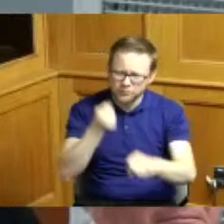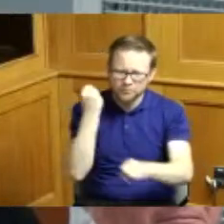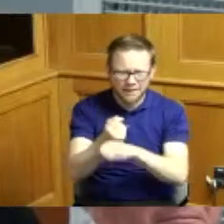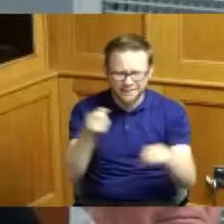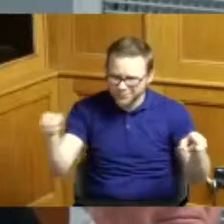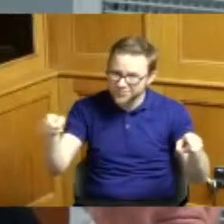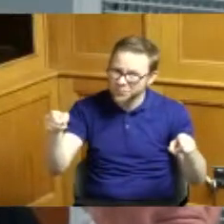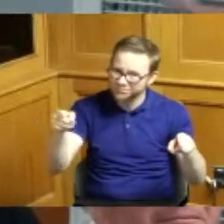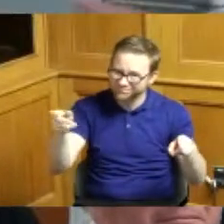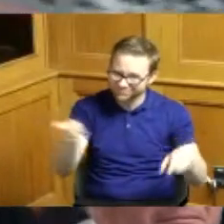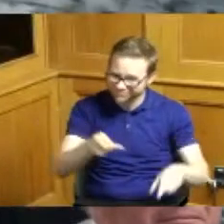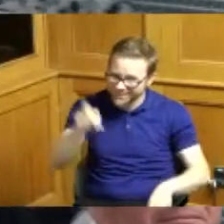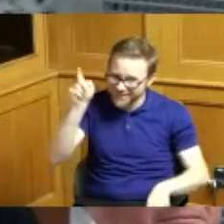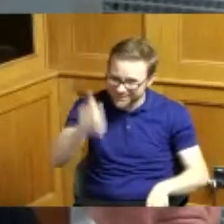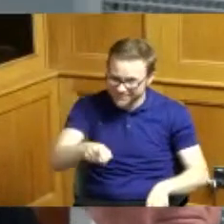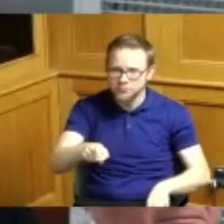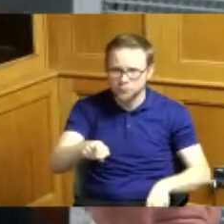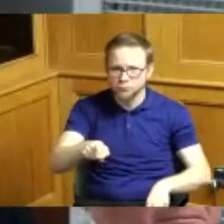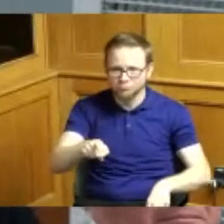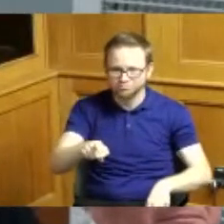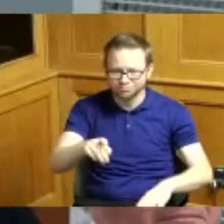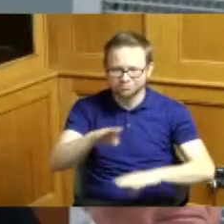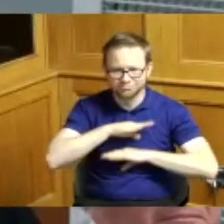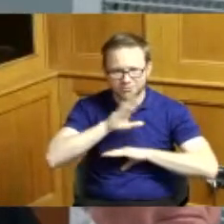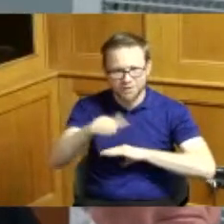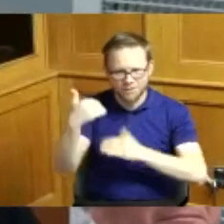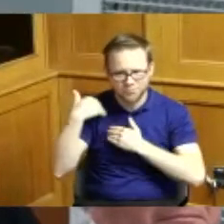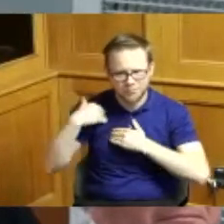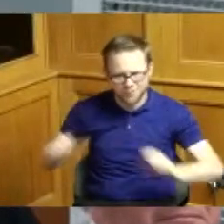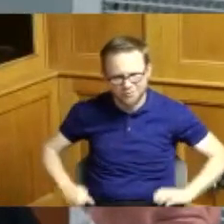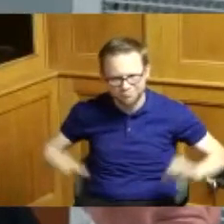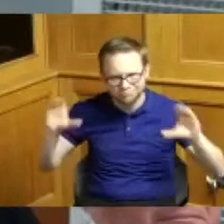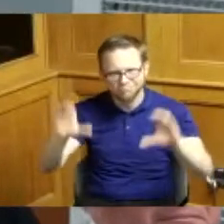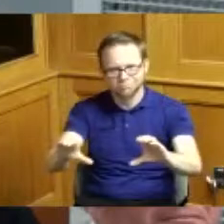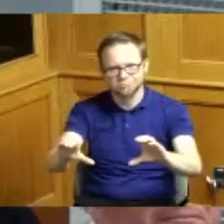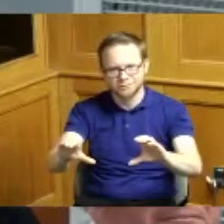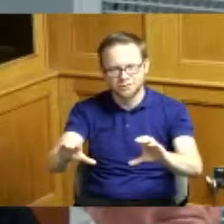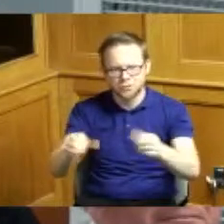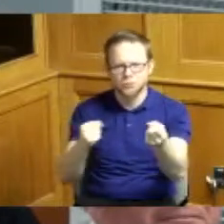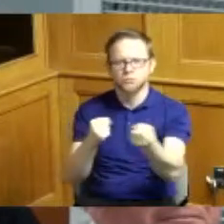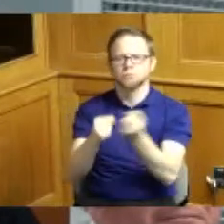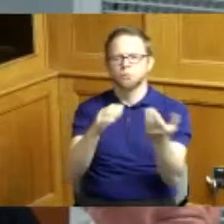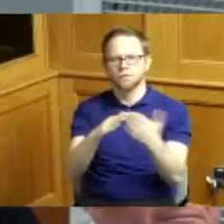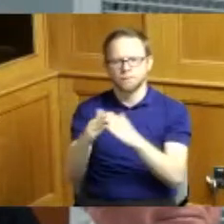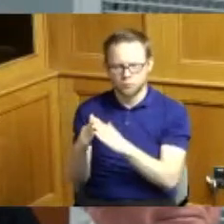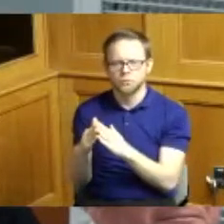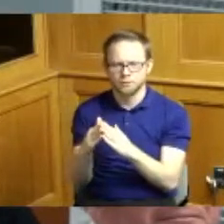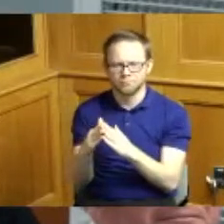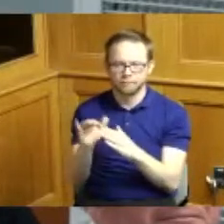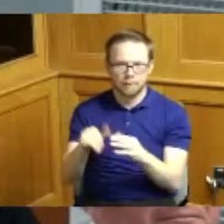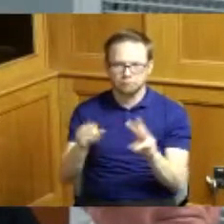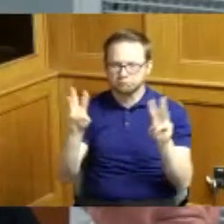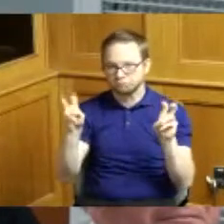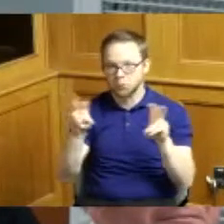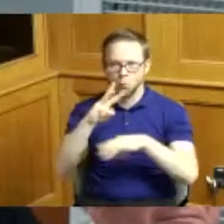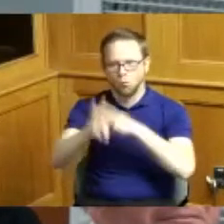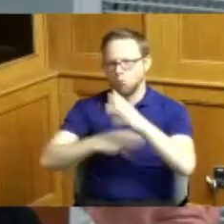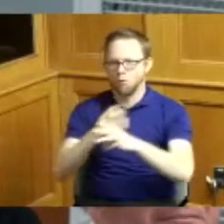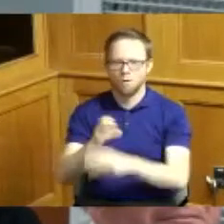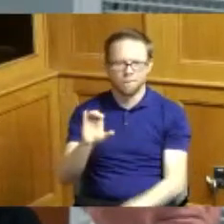part and their part is putting some money up back in the community towards this World Cup and